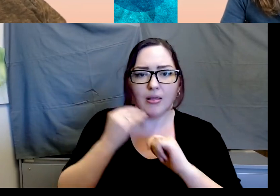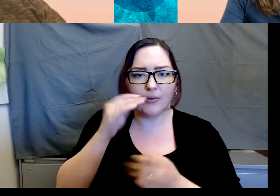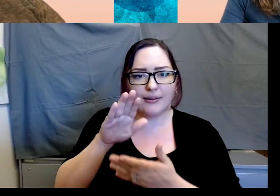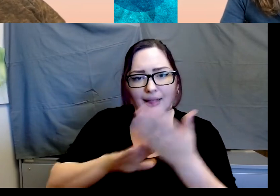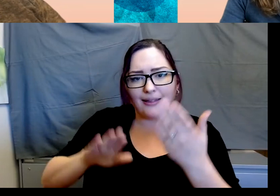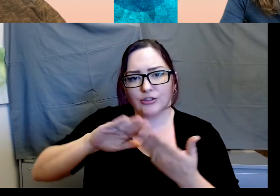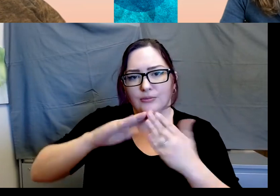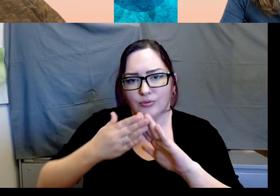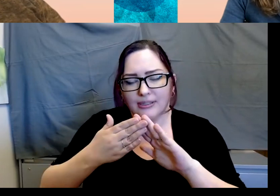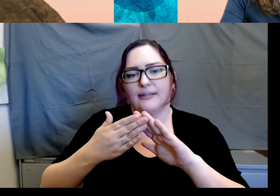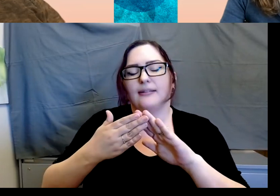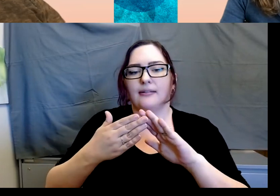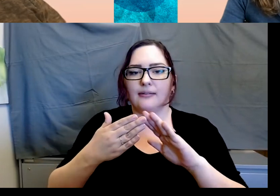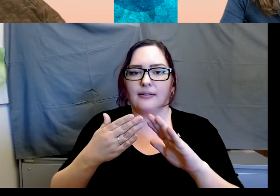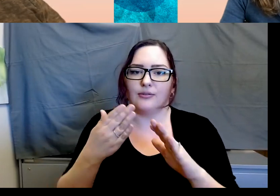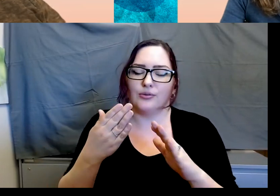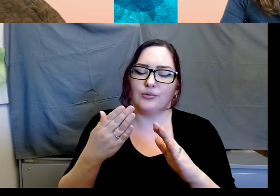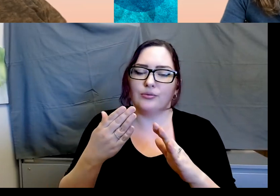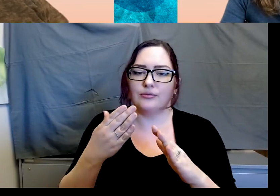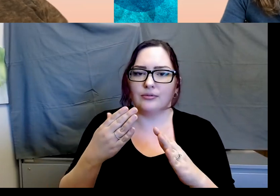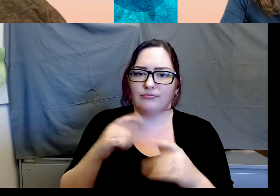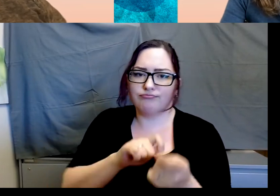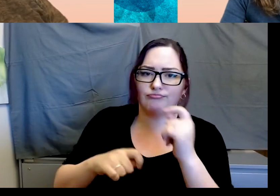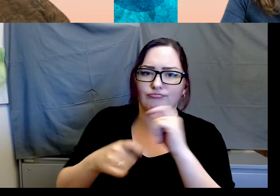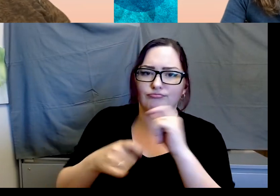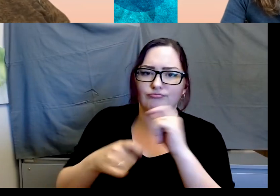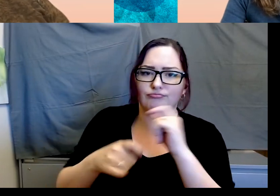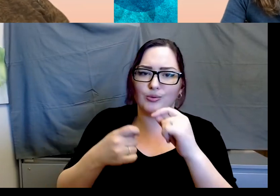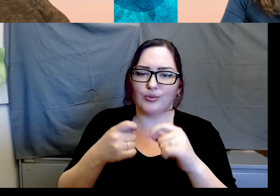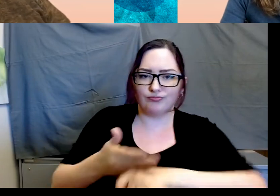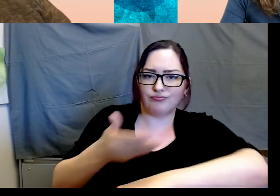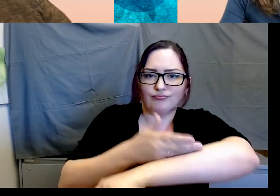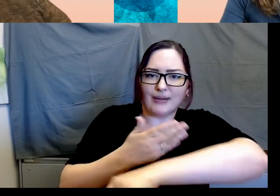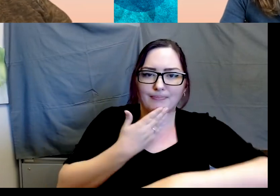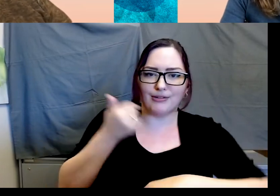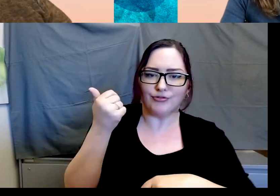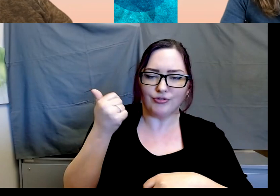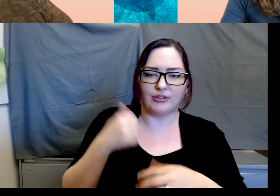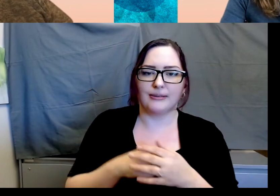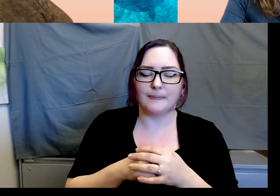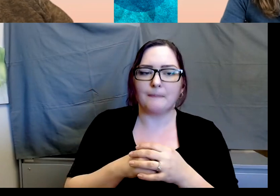Through training, programming, and capacity building, the Lytton Center empowers students